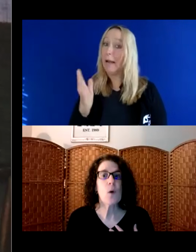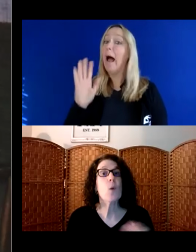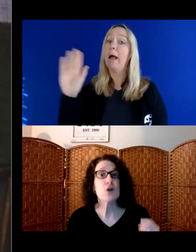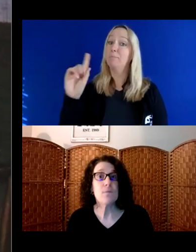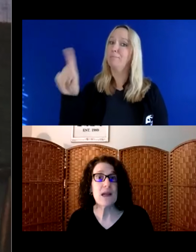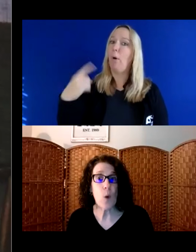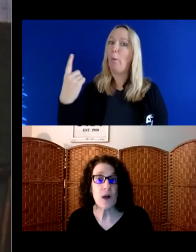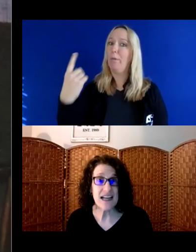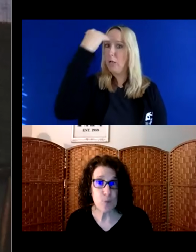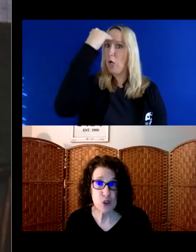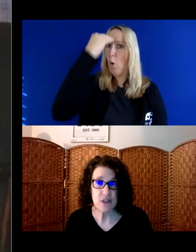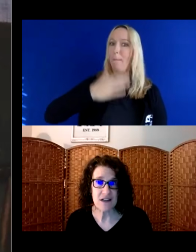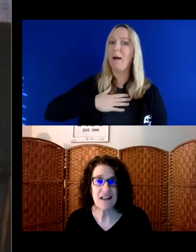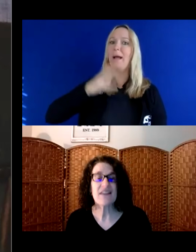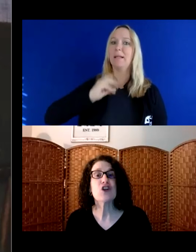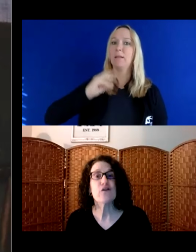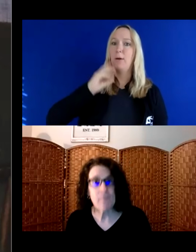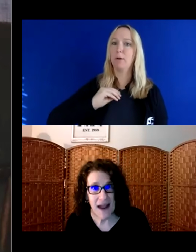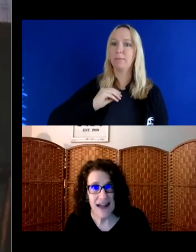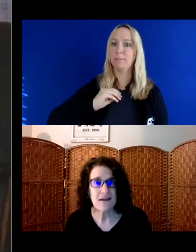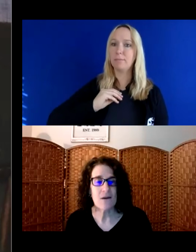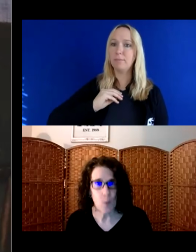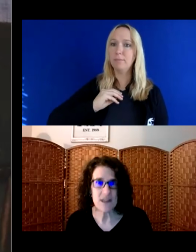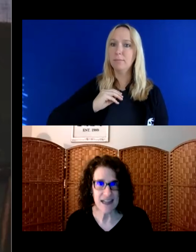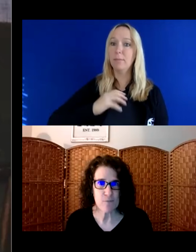When you meet one Deaf person, then you have met one Deaf person.